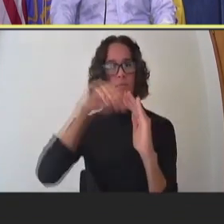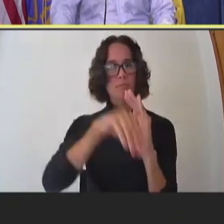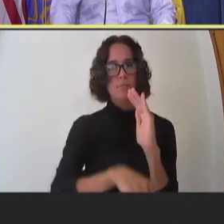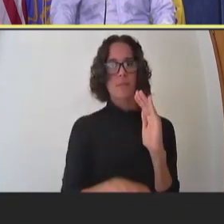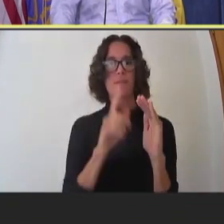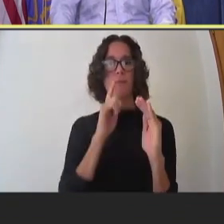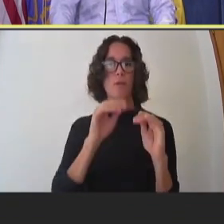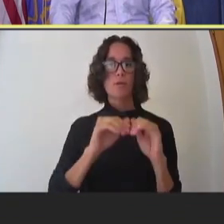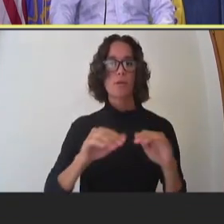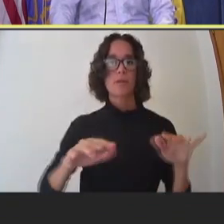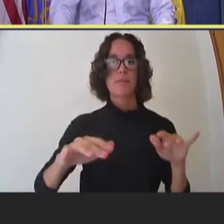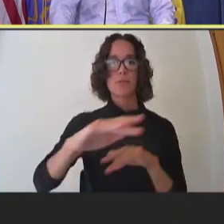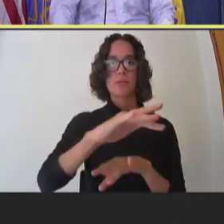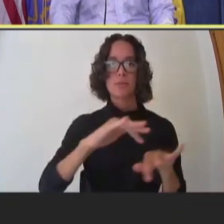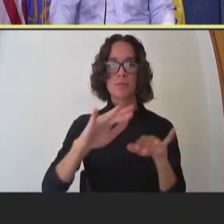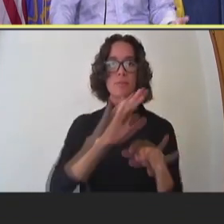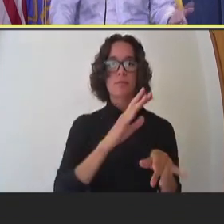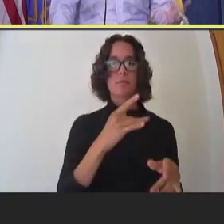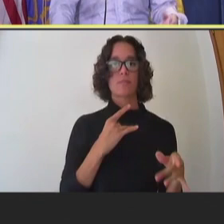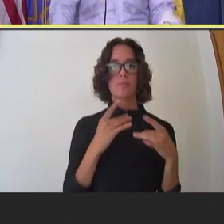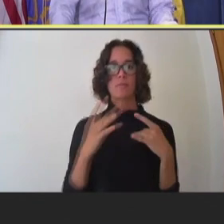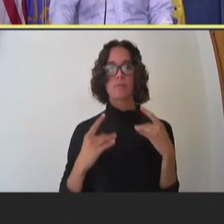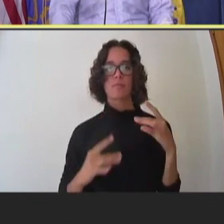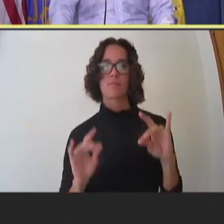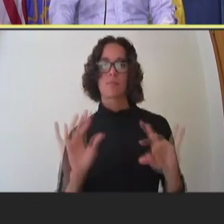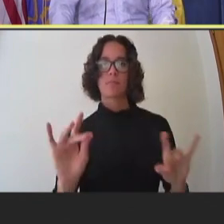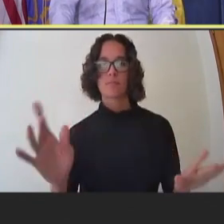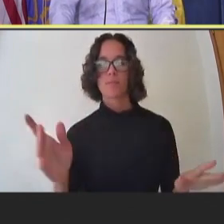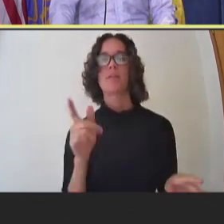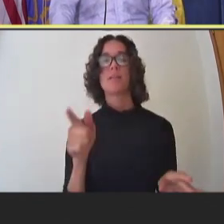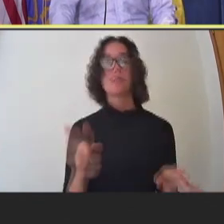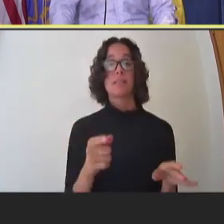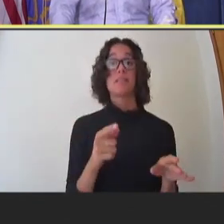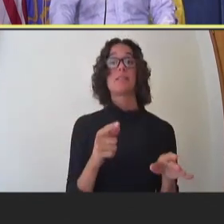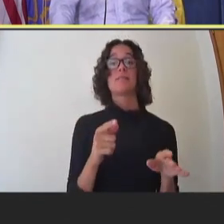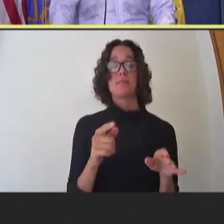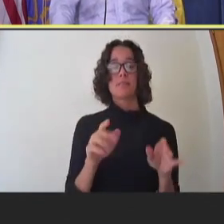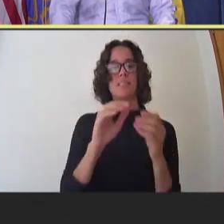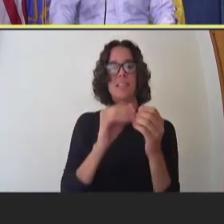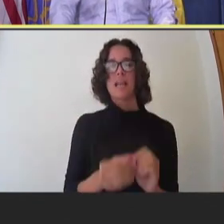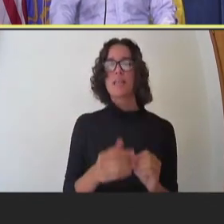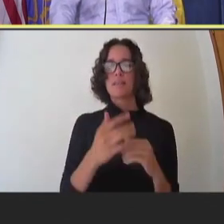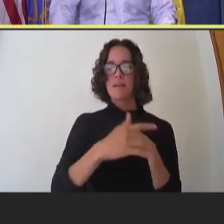public-facing Rt estimates that, while the data are available for download on our CFA website,